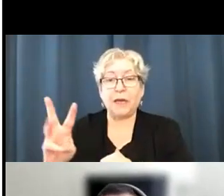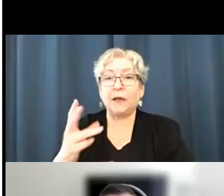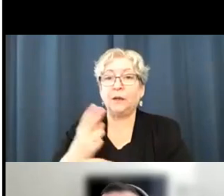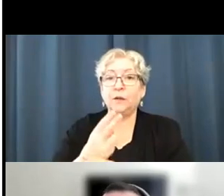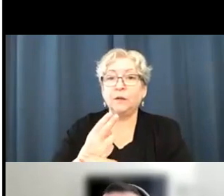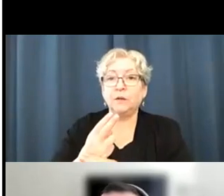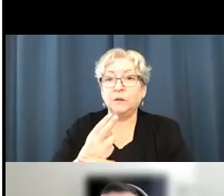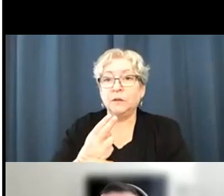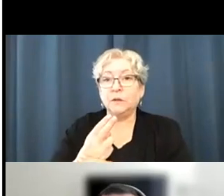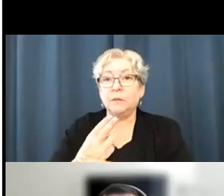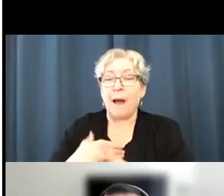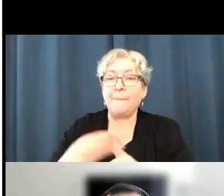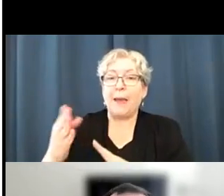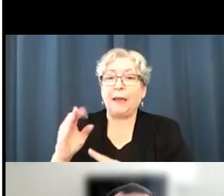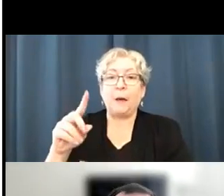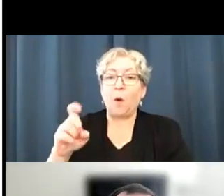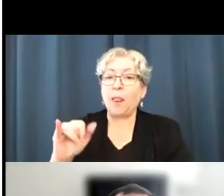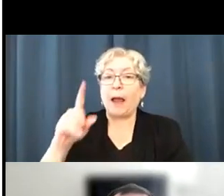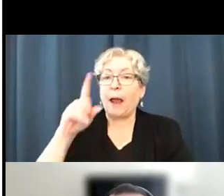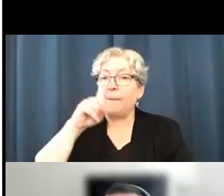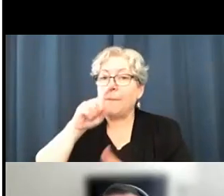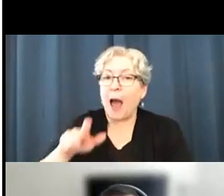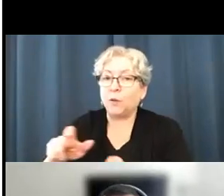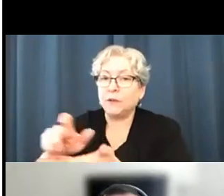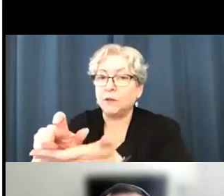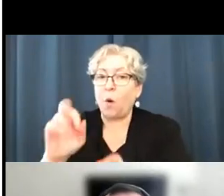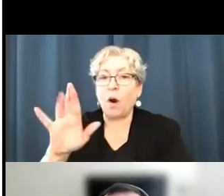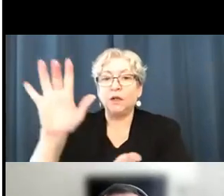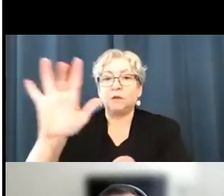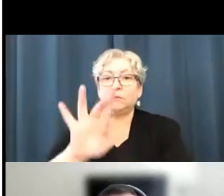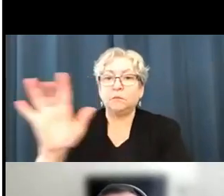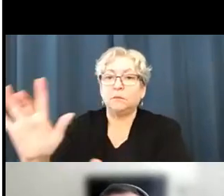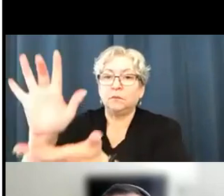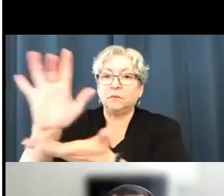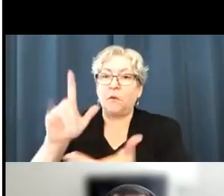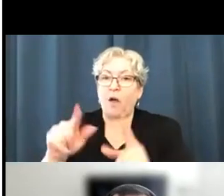So, maybe you use a mouse and keyboard or maybe you're using a touch screen and just tapping on something 'cause you're cited